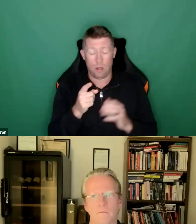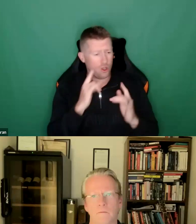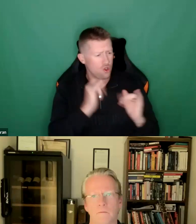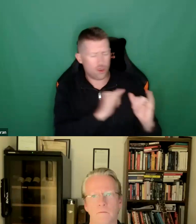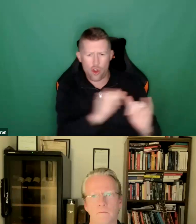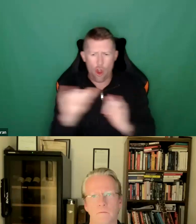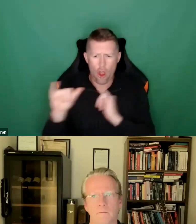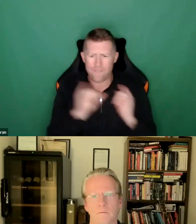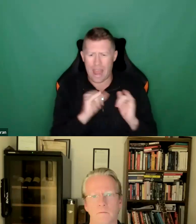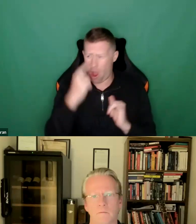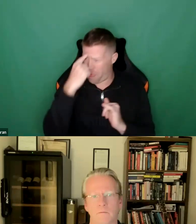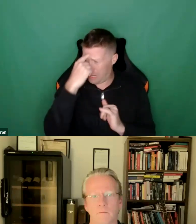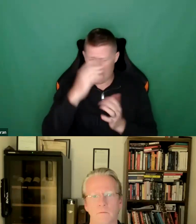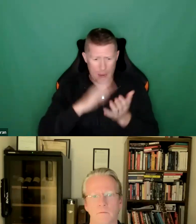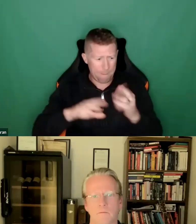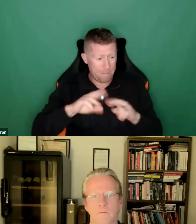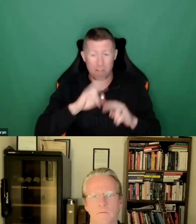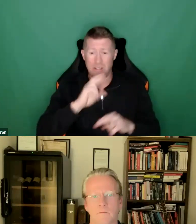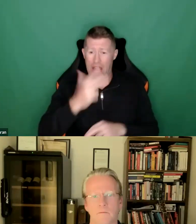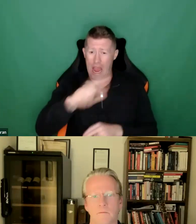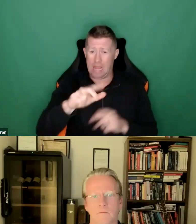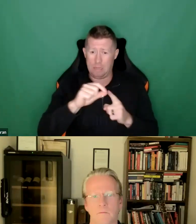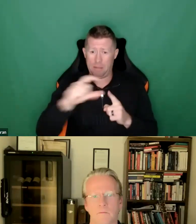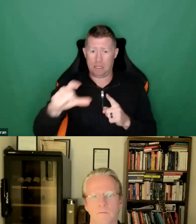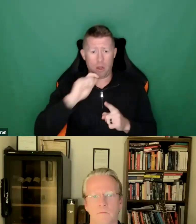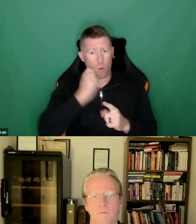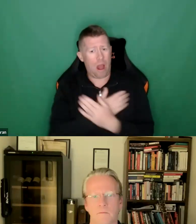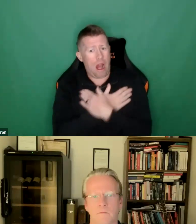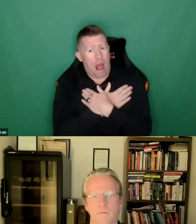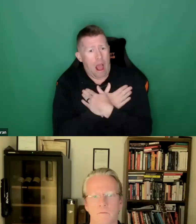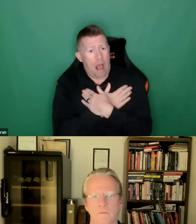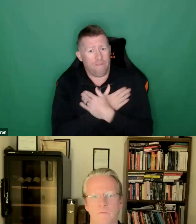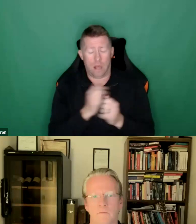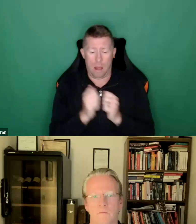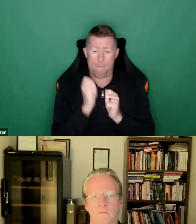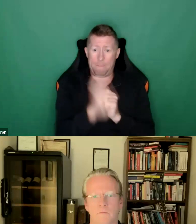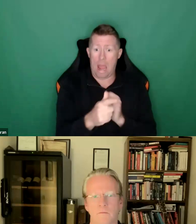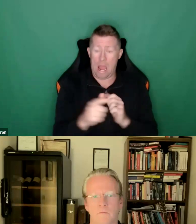, in that sense, for our children. I also wanted to mention on school meals, I heard about apparent